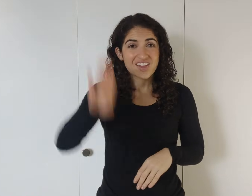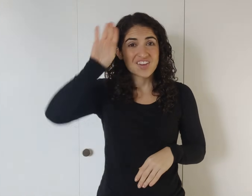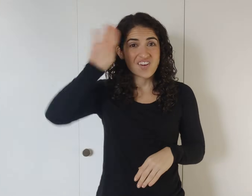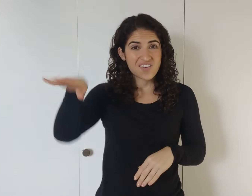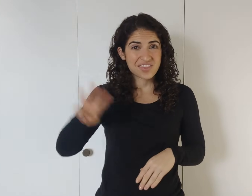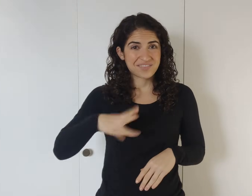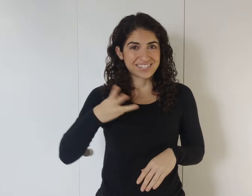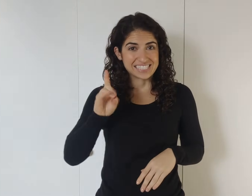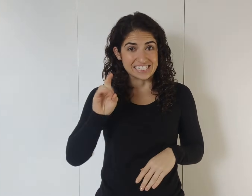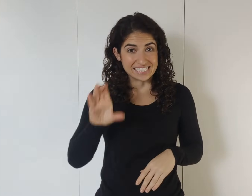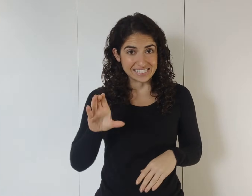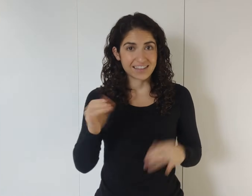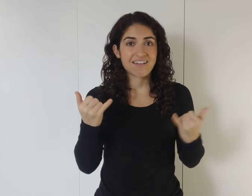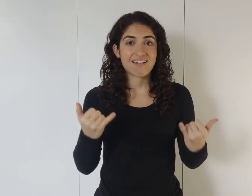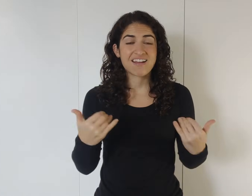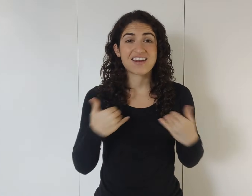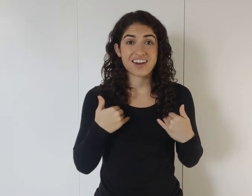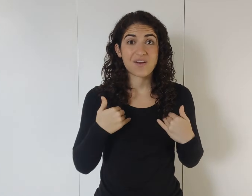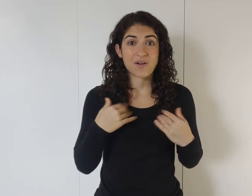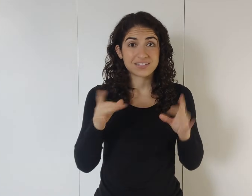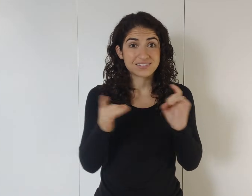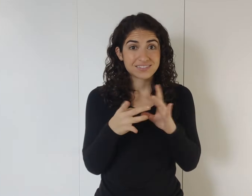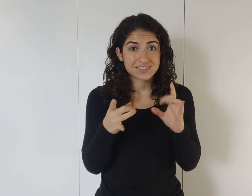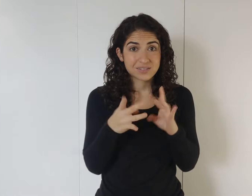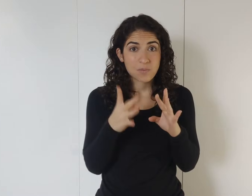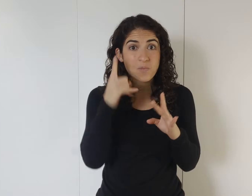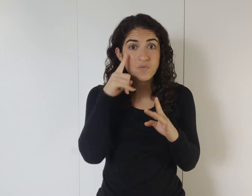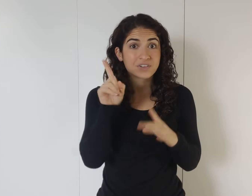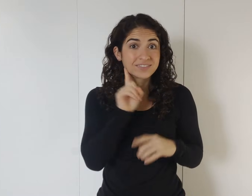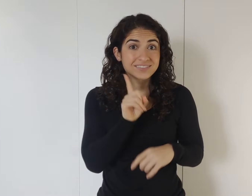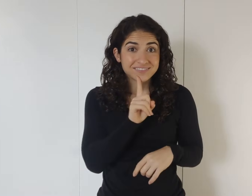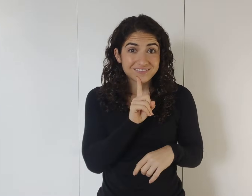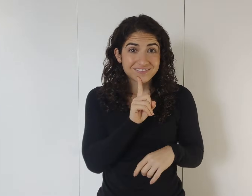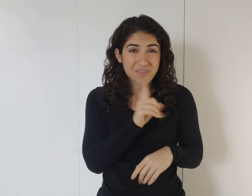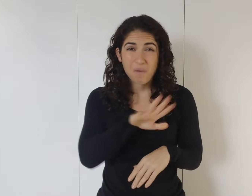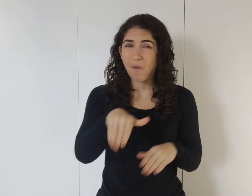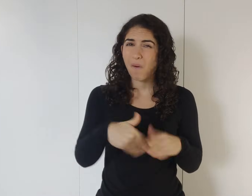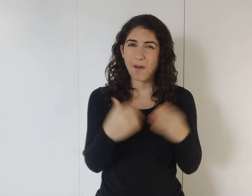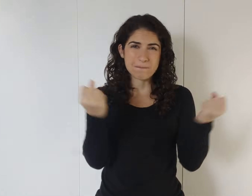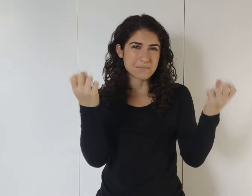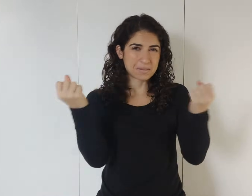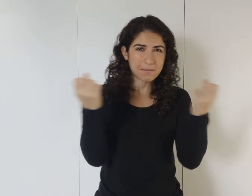Did you know that Washington DC now has a Starbucks for the Deaf Community?